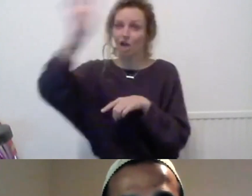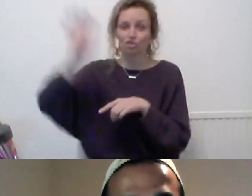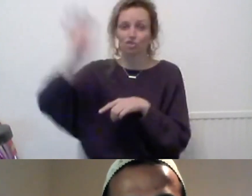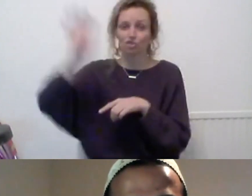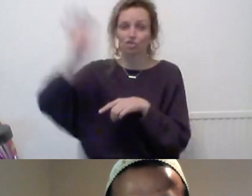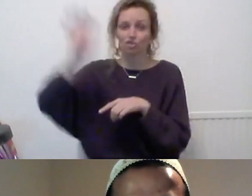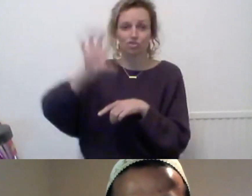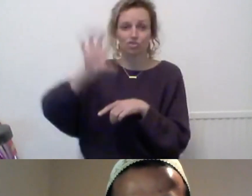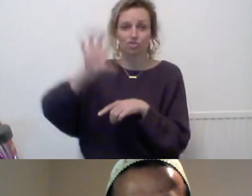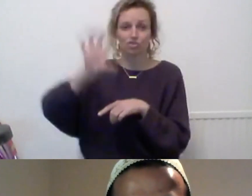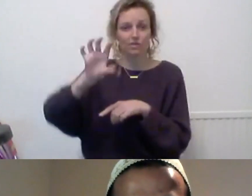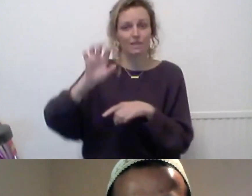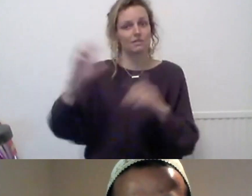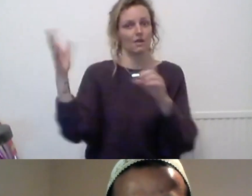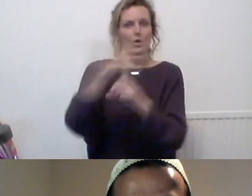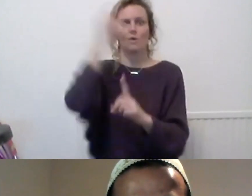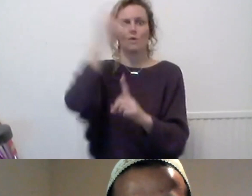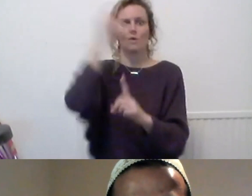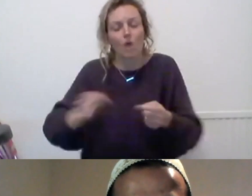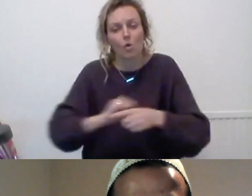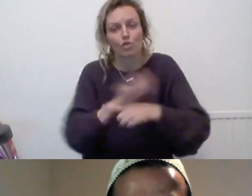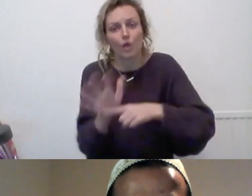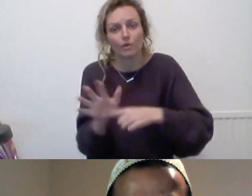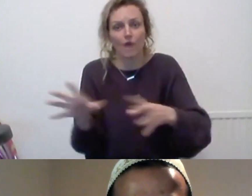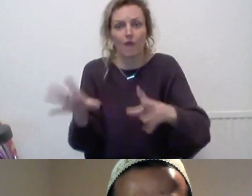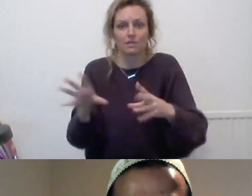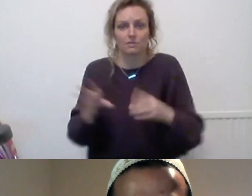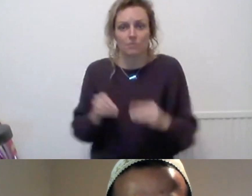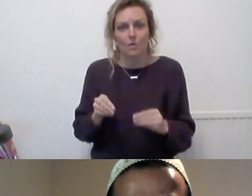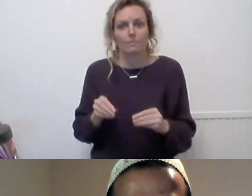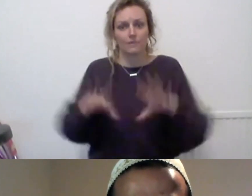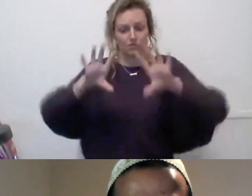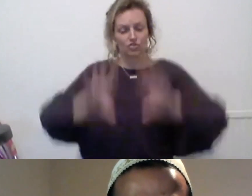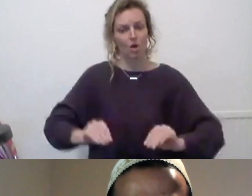person to another, we will stop it. So after a member vaccinations really important, but we